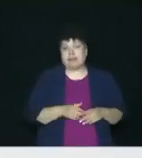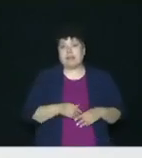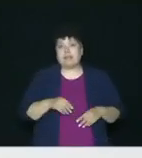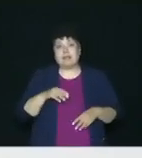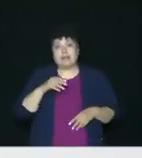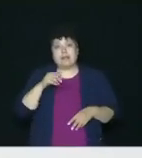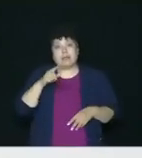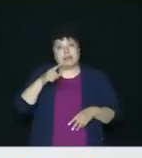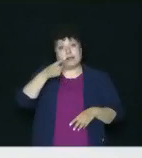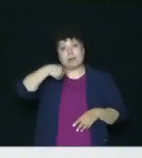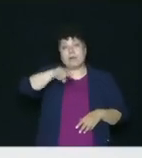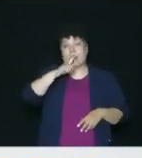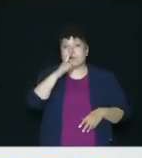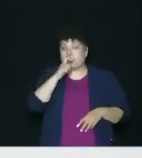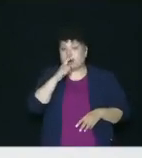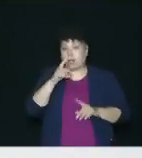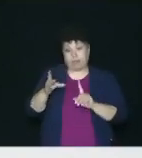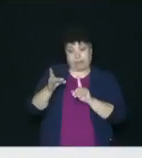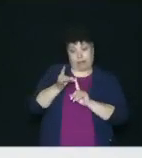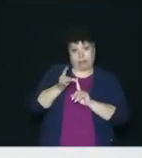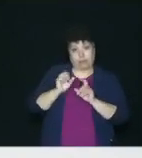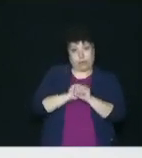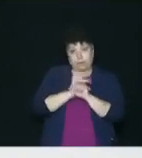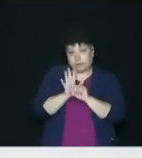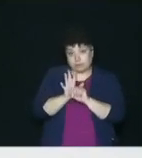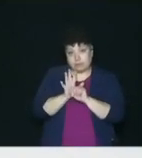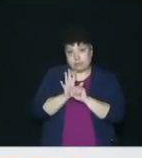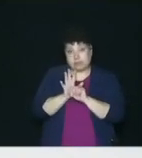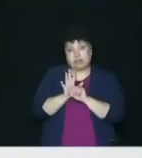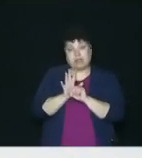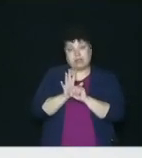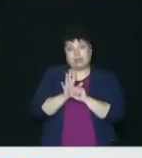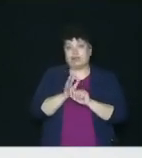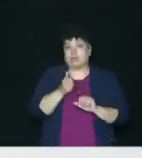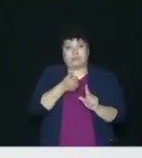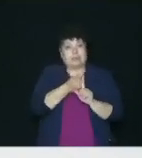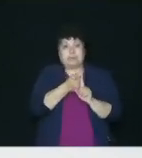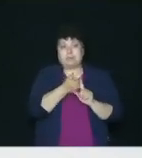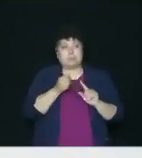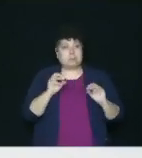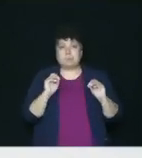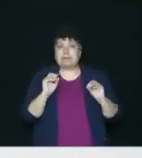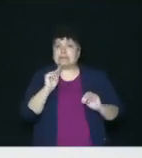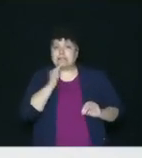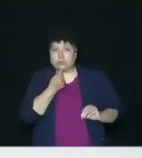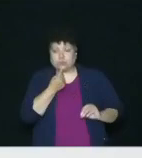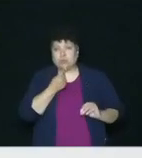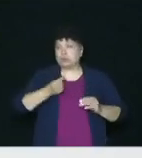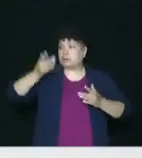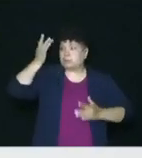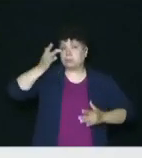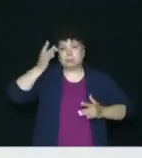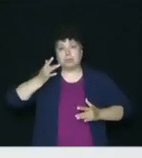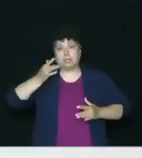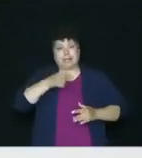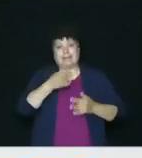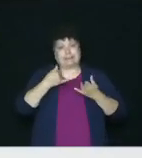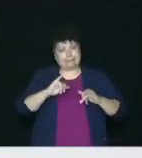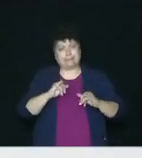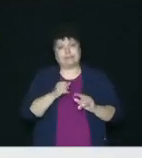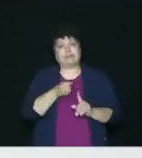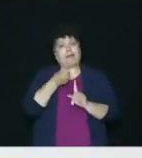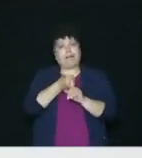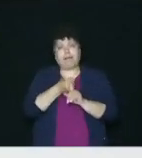VIRUS.